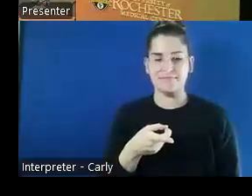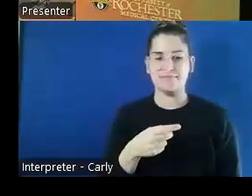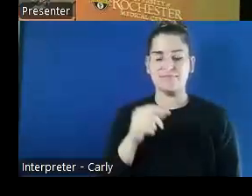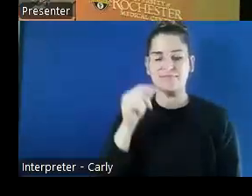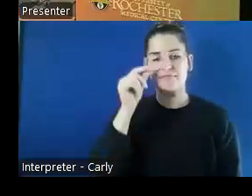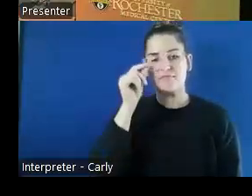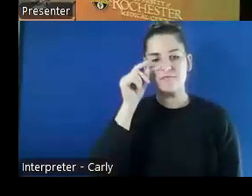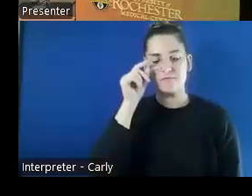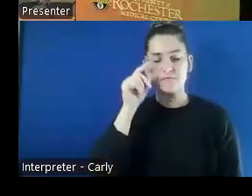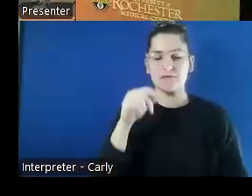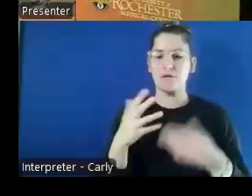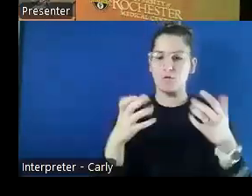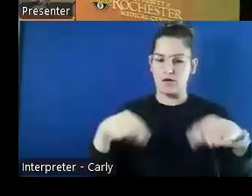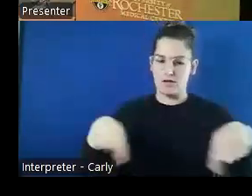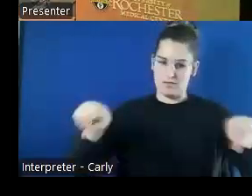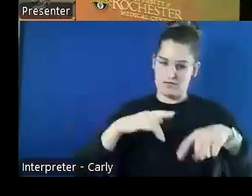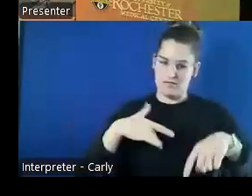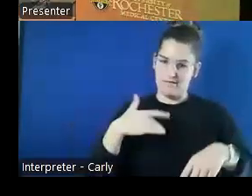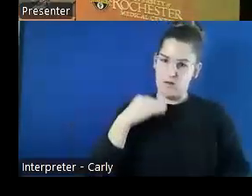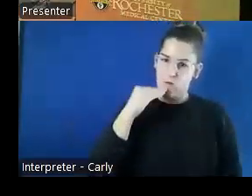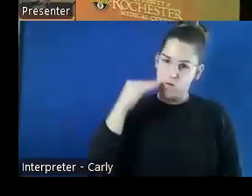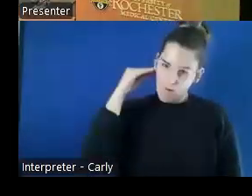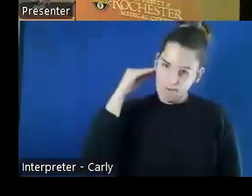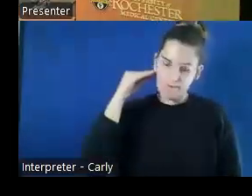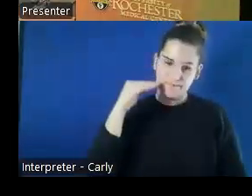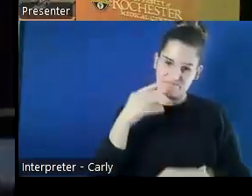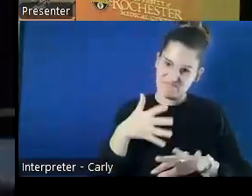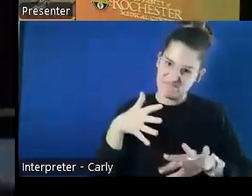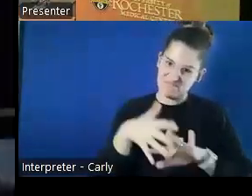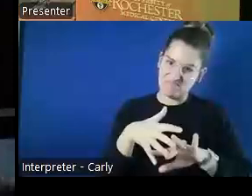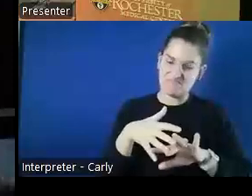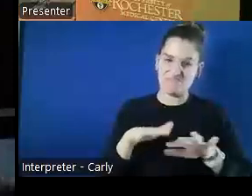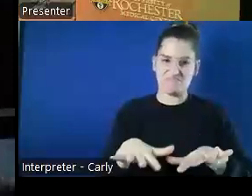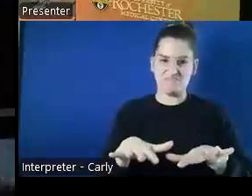a home for these folks and so that's why we're embedded right at the um uh Brighton campus so